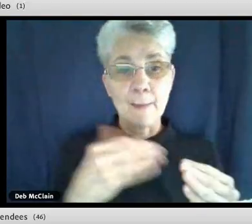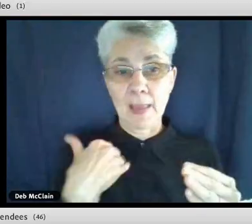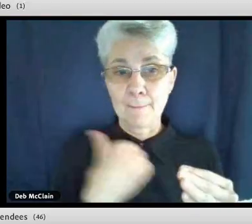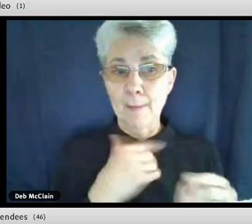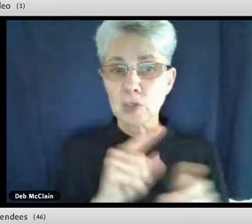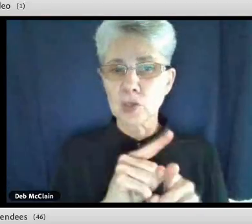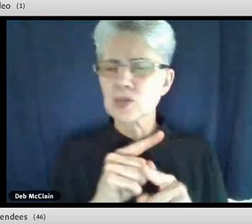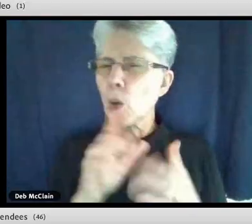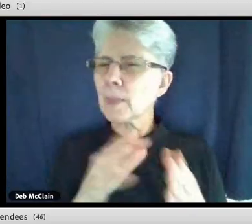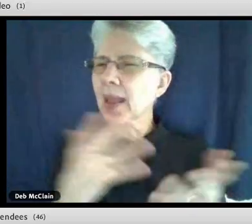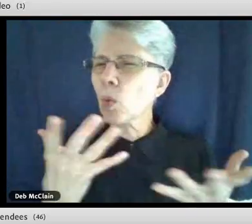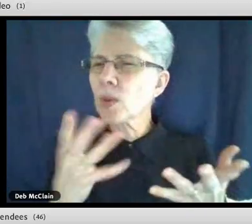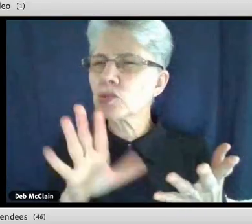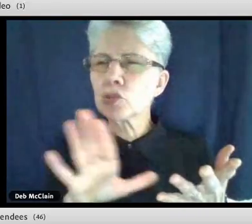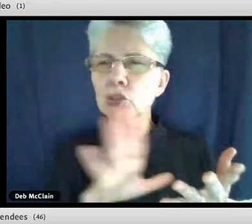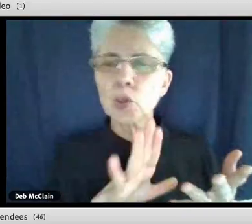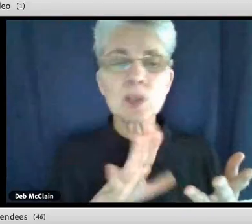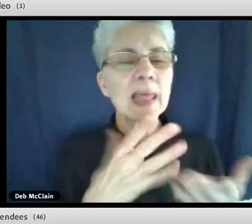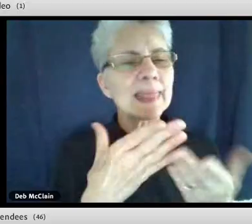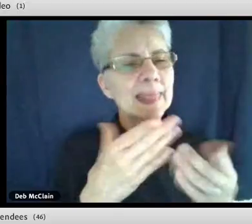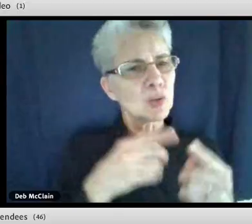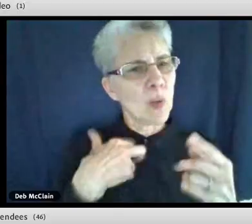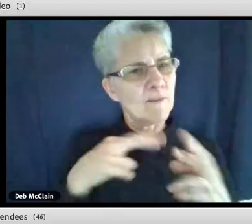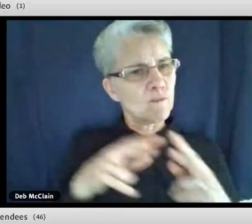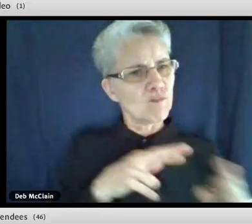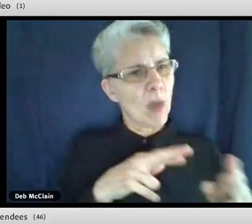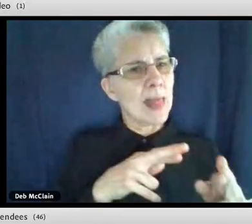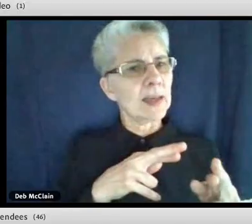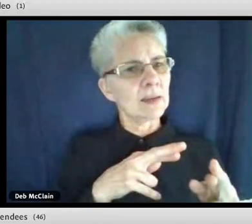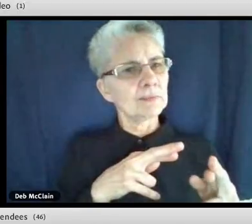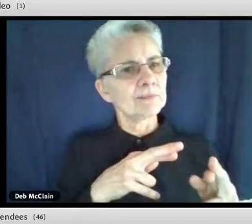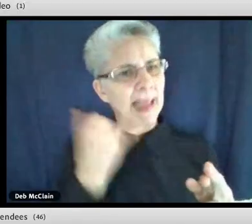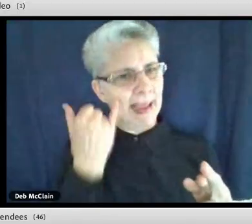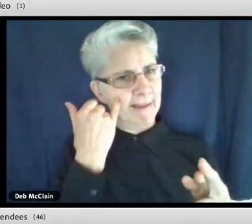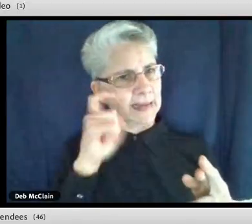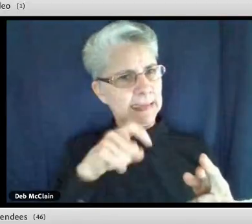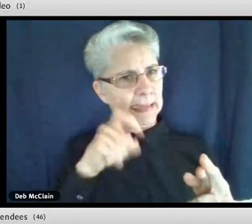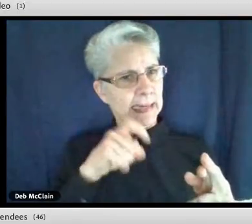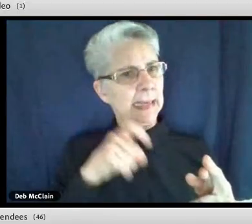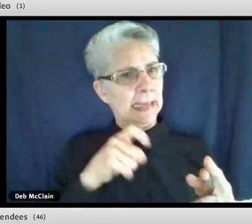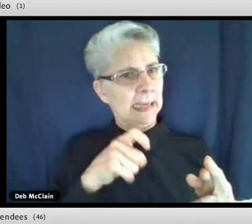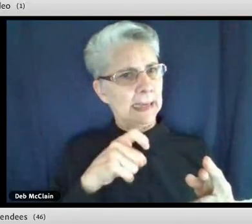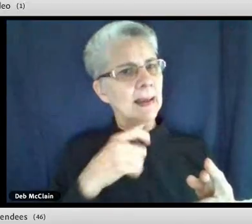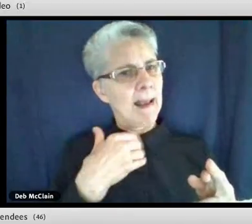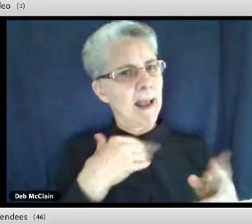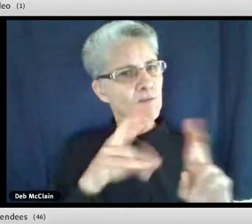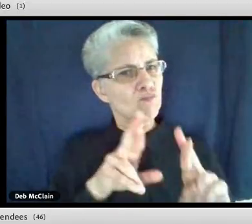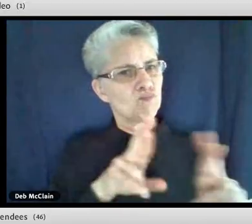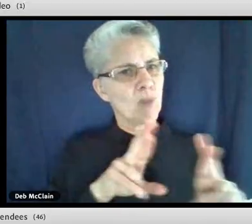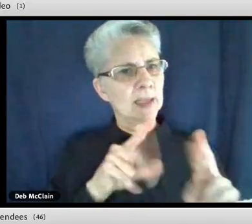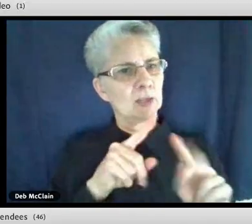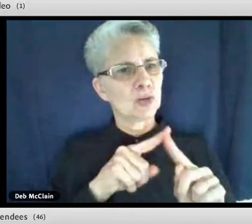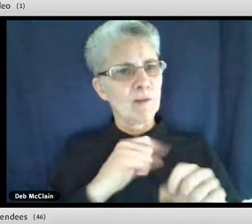What's your plan, and these are things to have in store just, you know, as a protective measure,